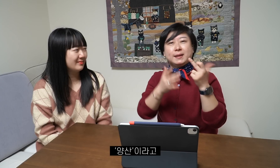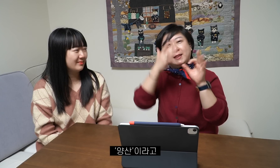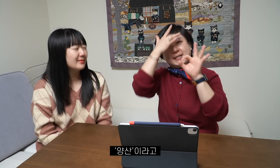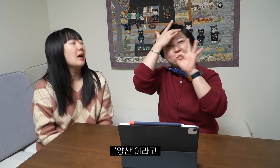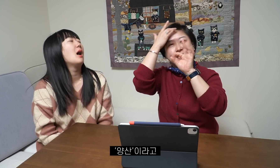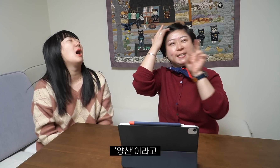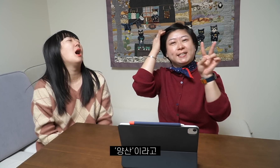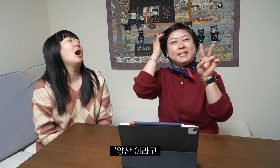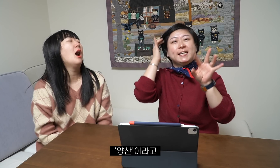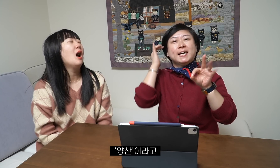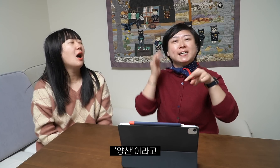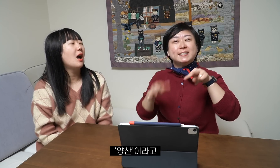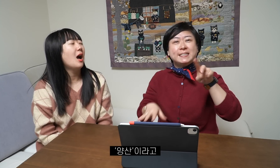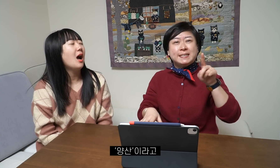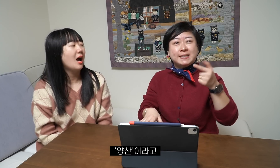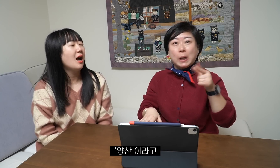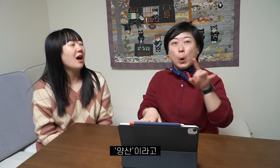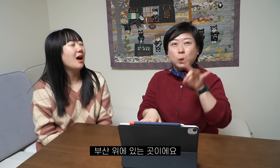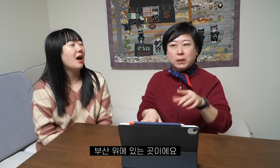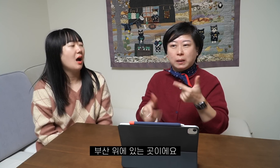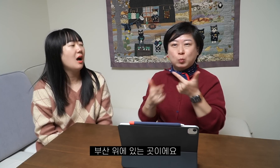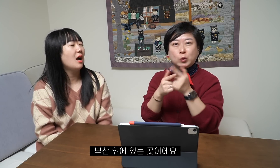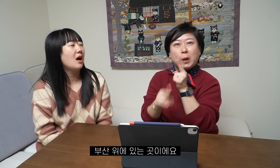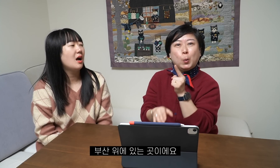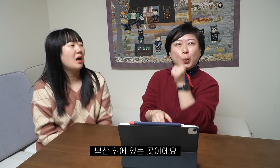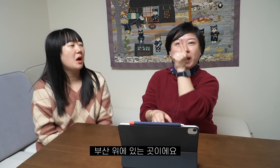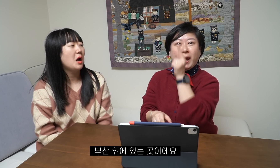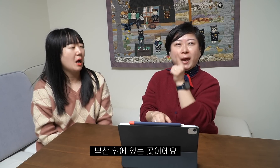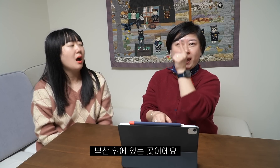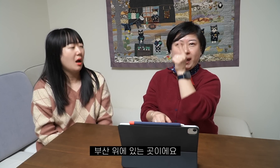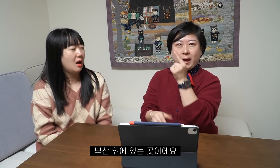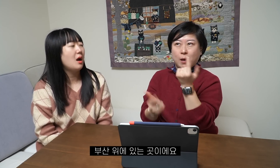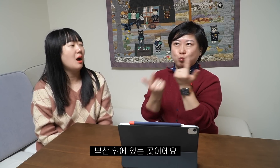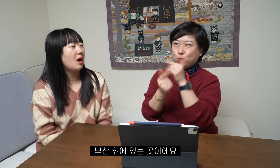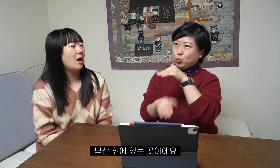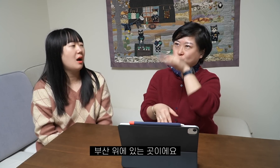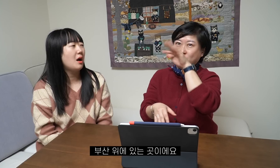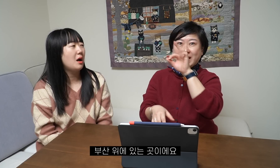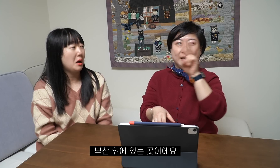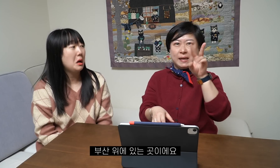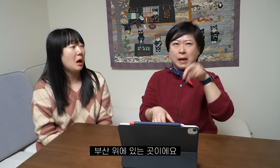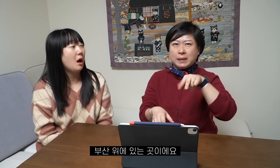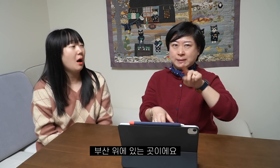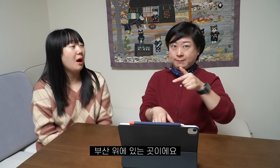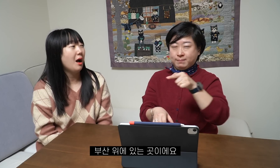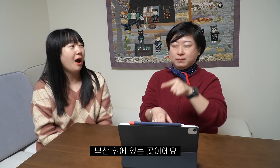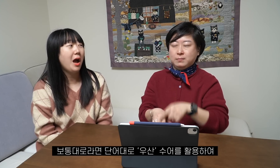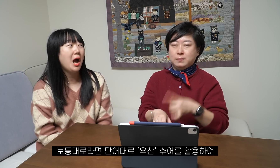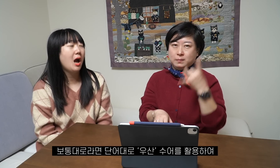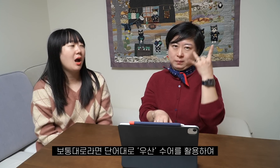‘Yangsan’ is a place above Busan.